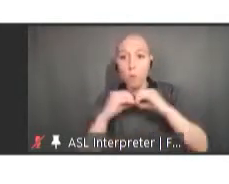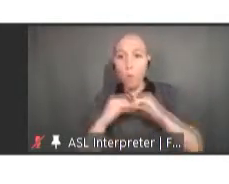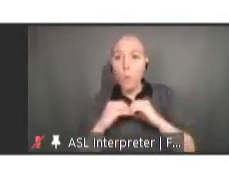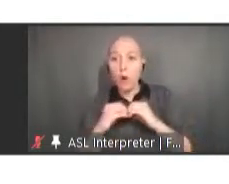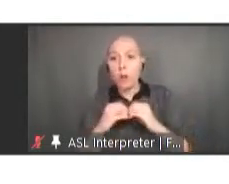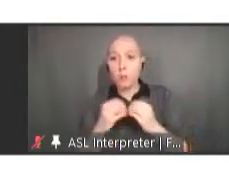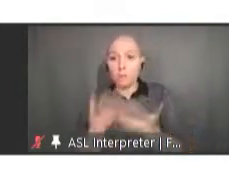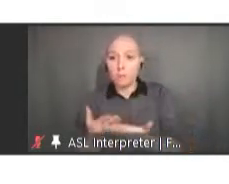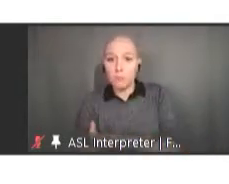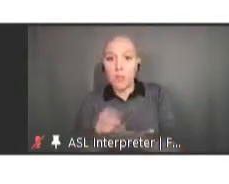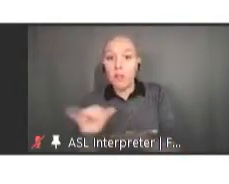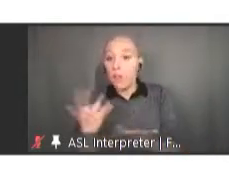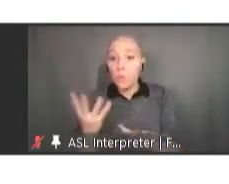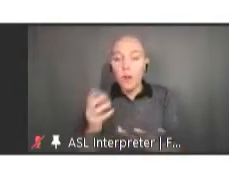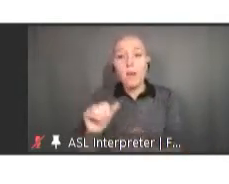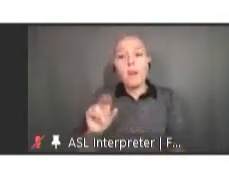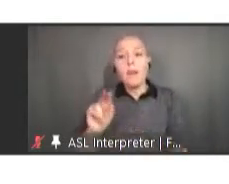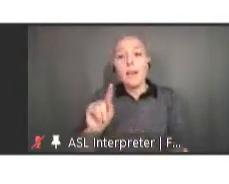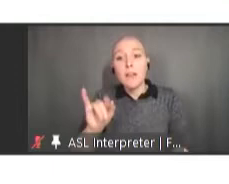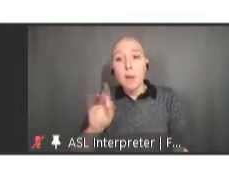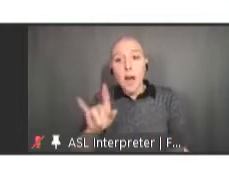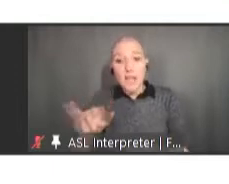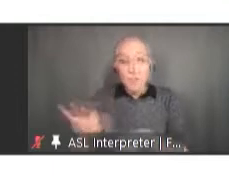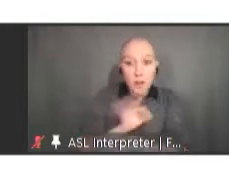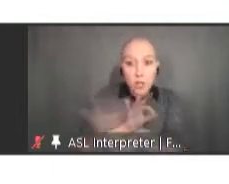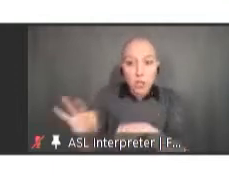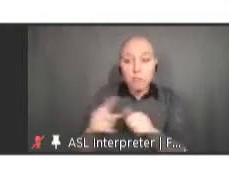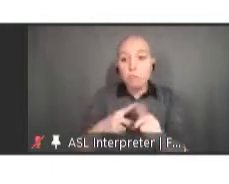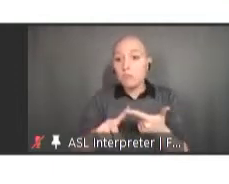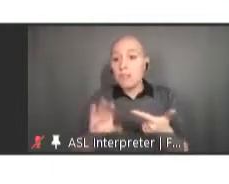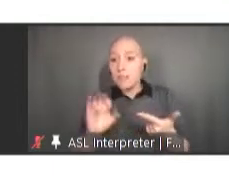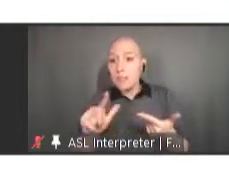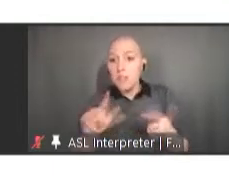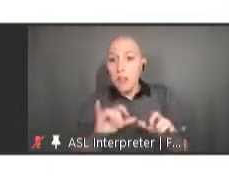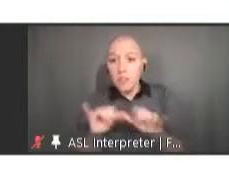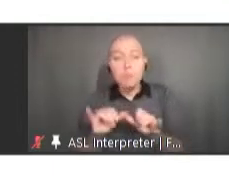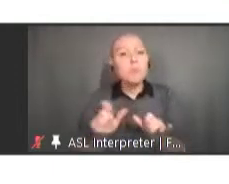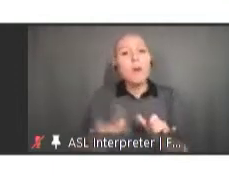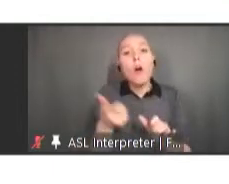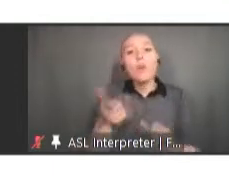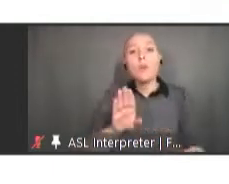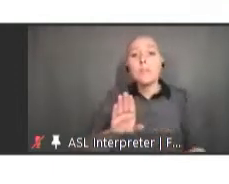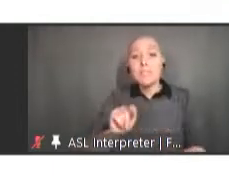effector functions, cytokine measurements, or other B, T, or NK cell measures. Variants of